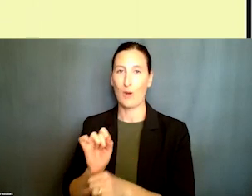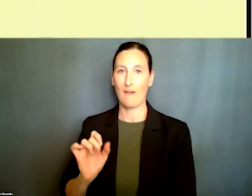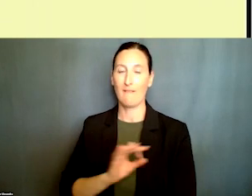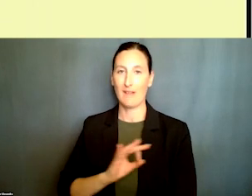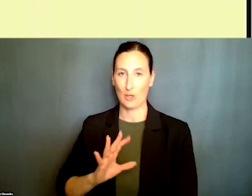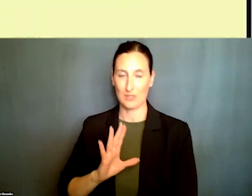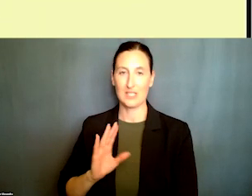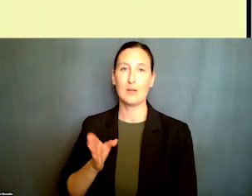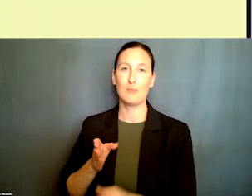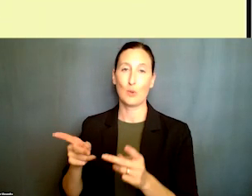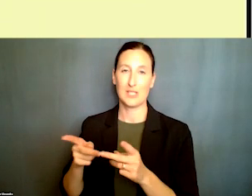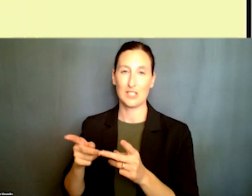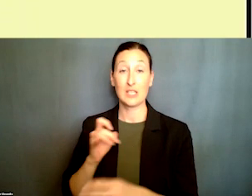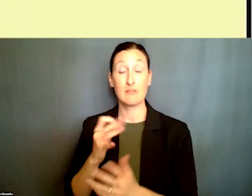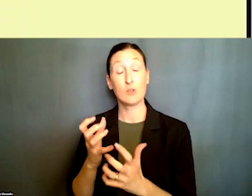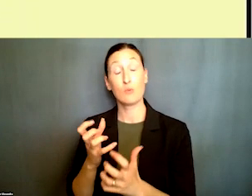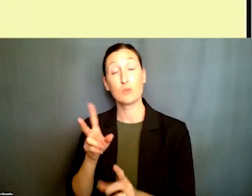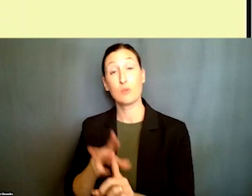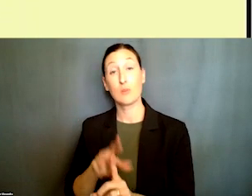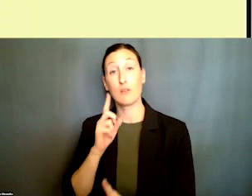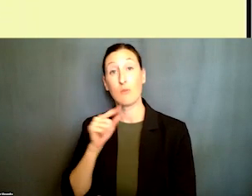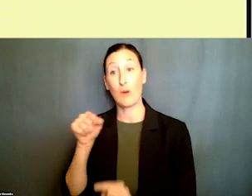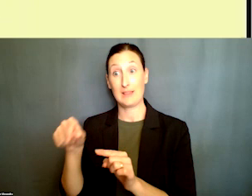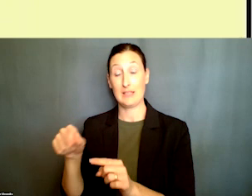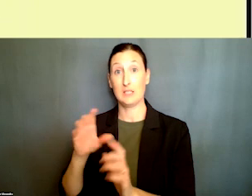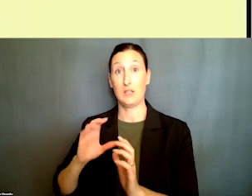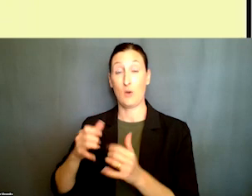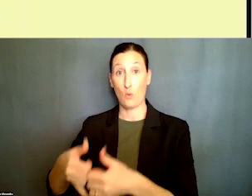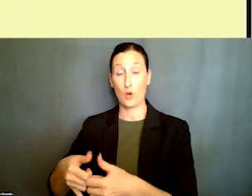In order to apply for one of the faculty catalyst awards,